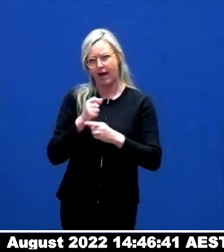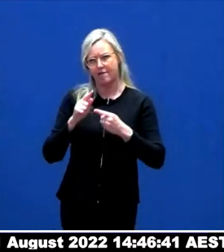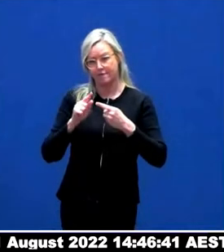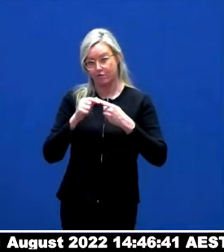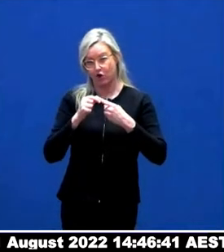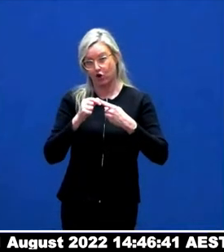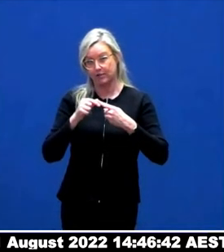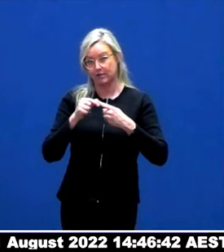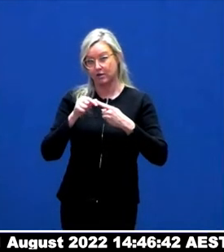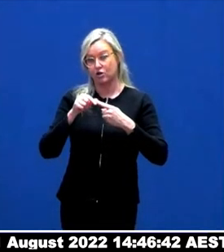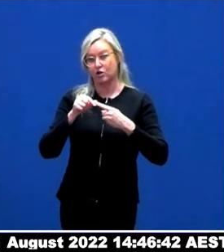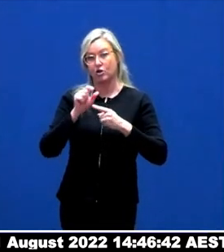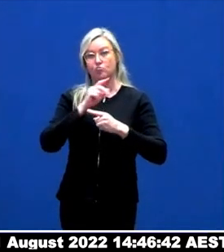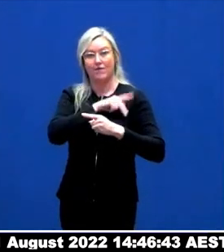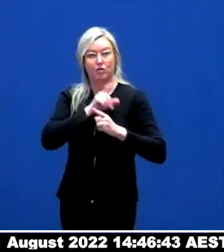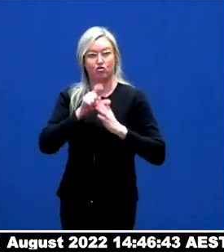It sounds like medical evidence is always required?